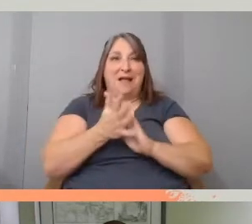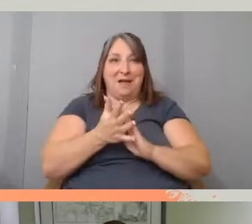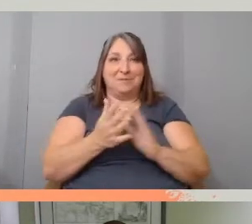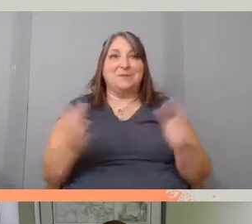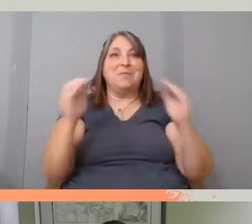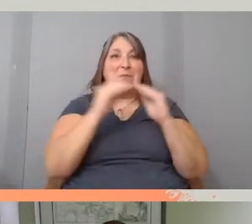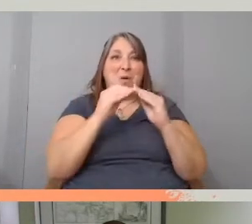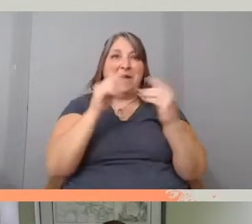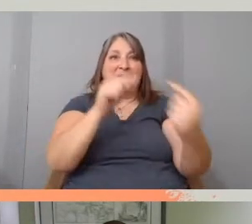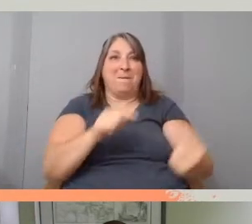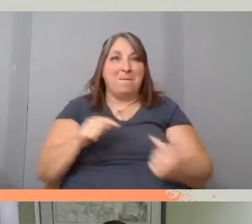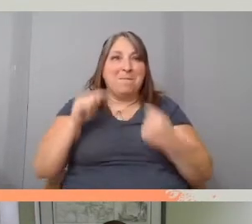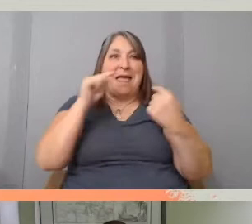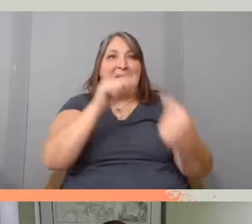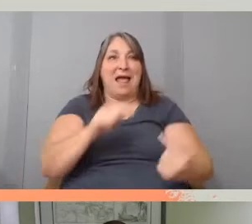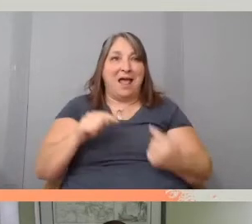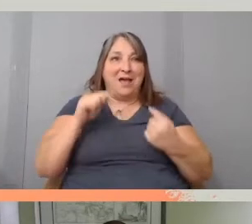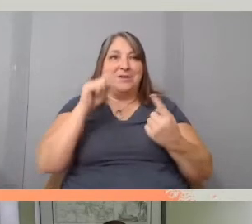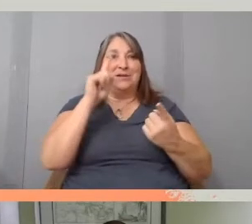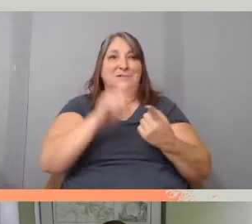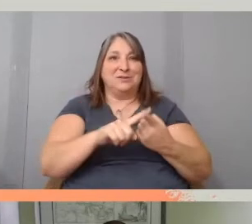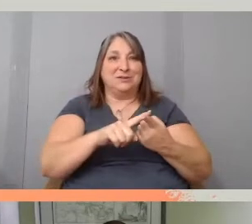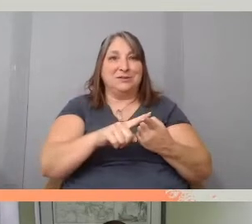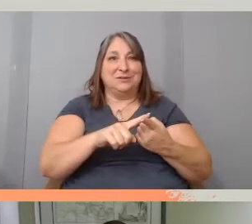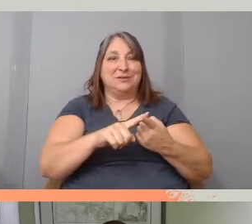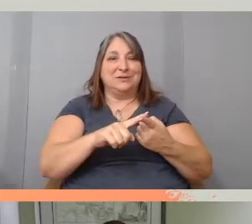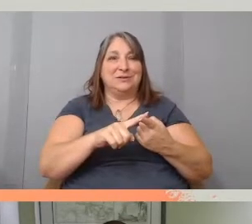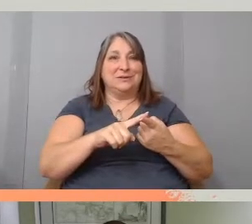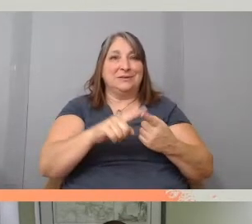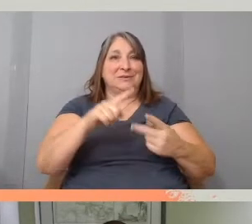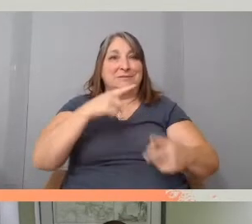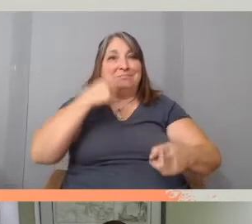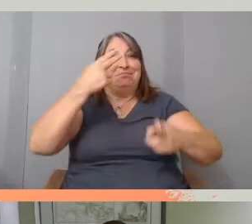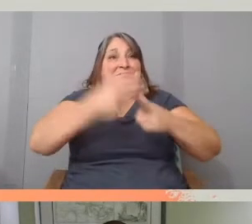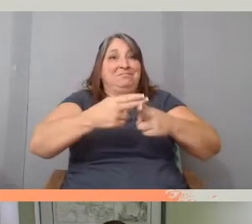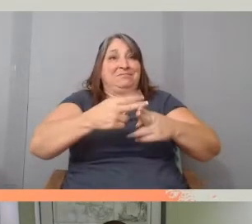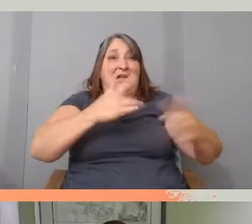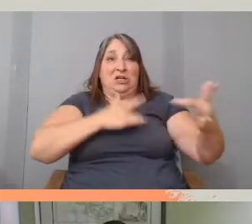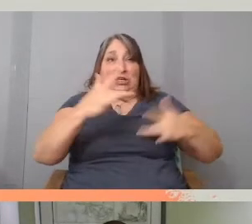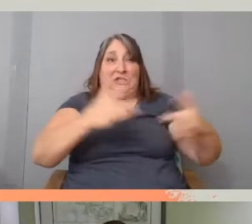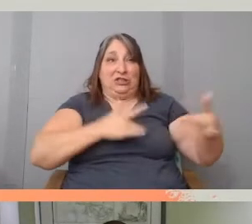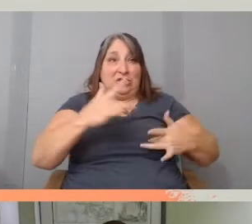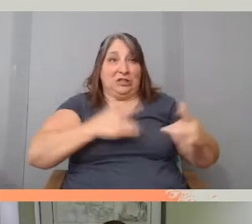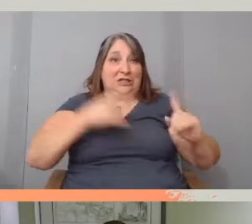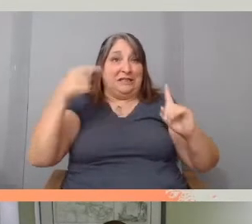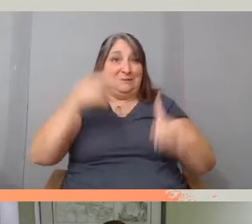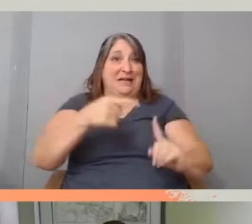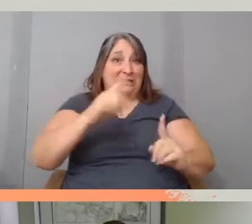to kind of raise a concern, especially when it is a cultural, like, personal concern.